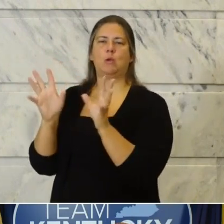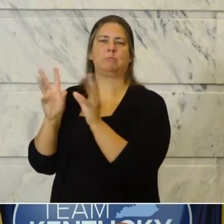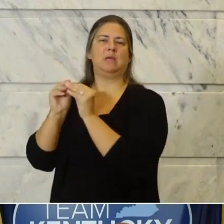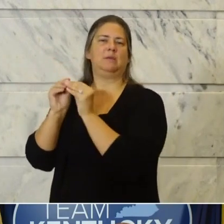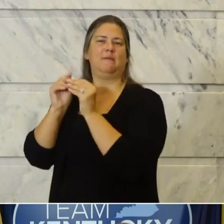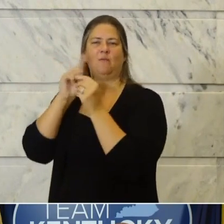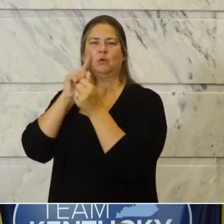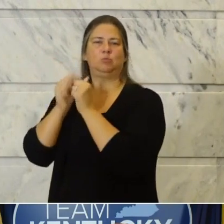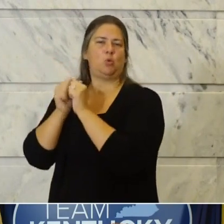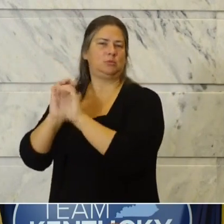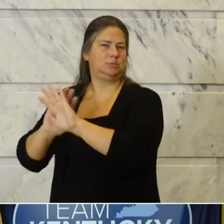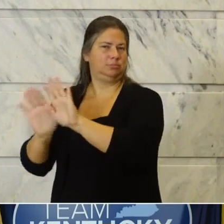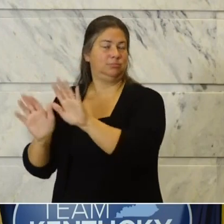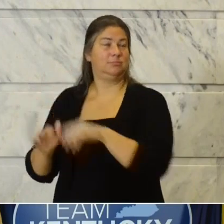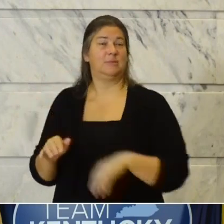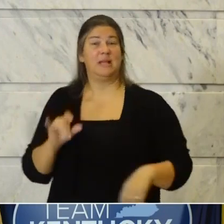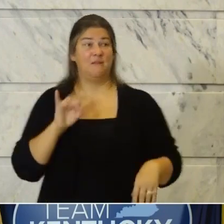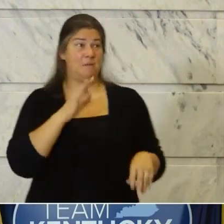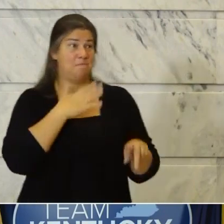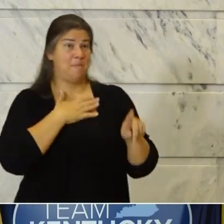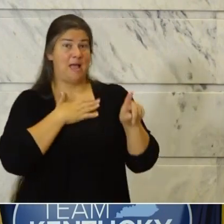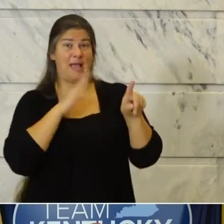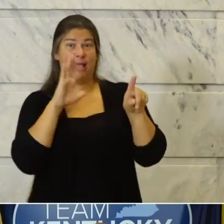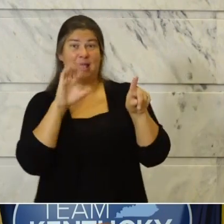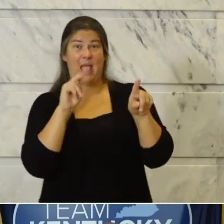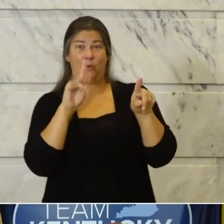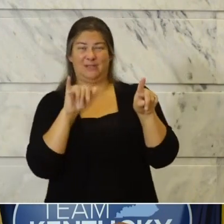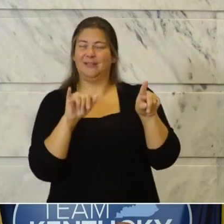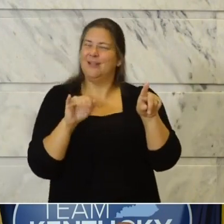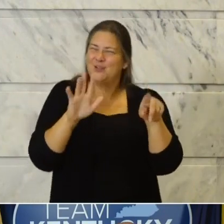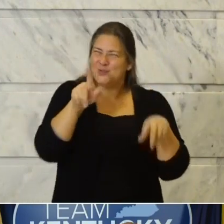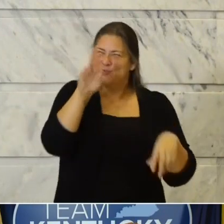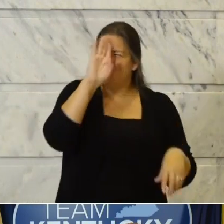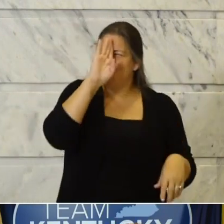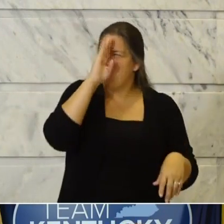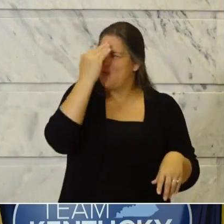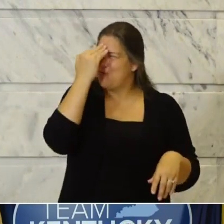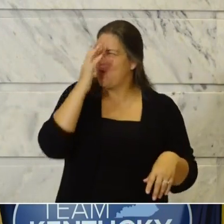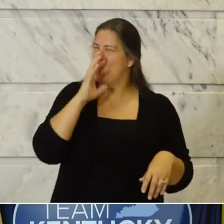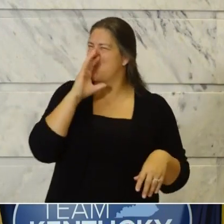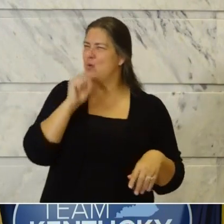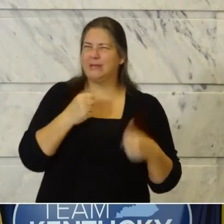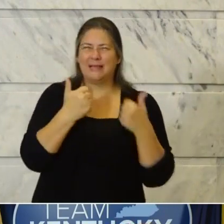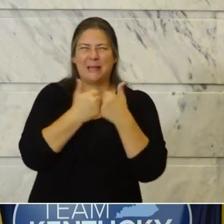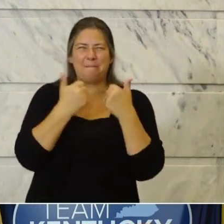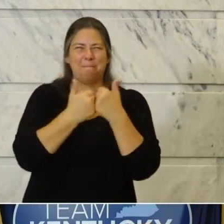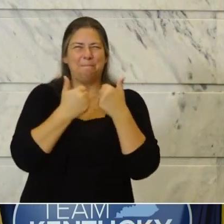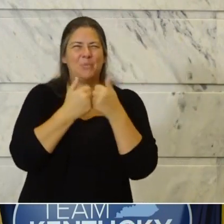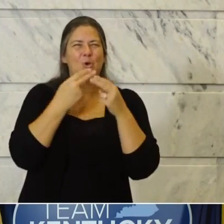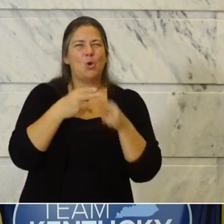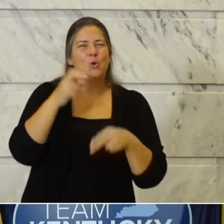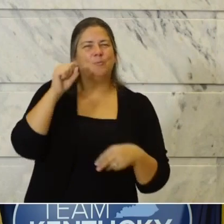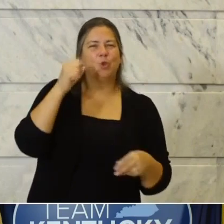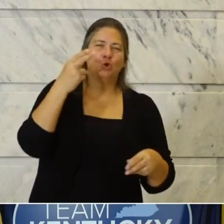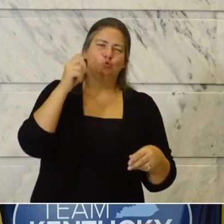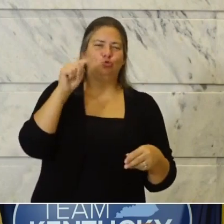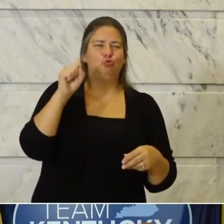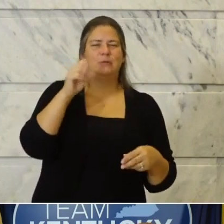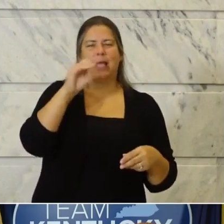only. I don't know how many people have played chutes and ladders the old board game here. But when you're going up the scale from green to yellow to orange to